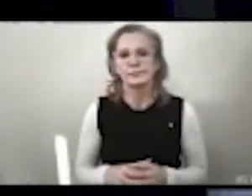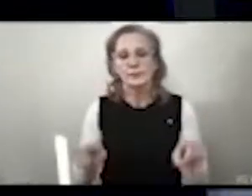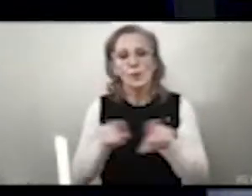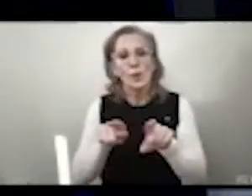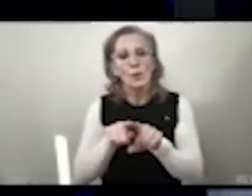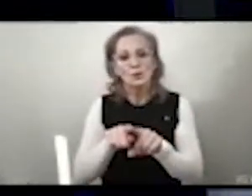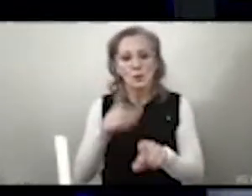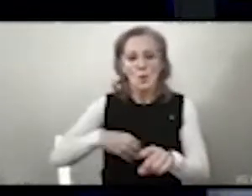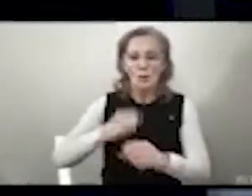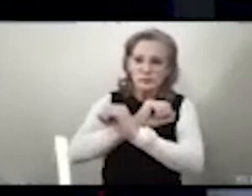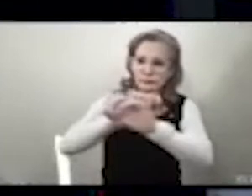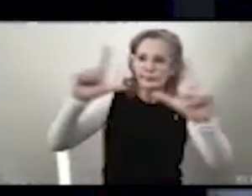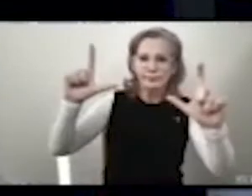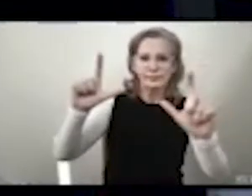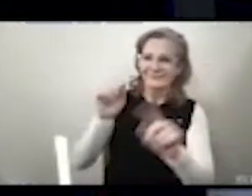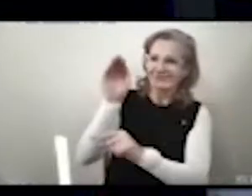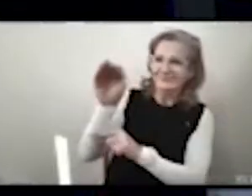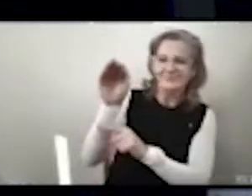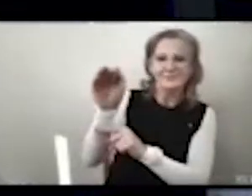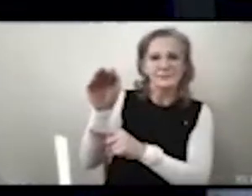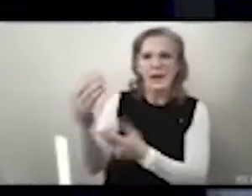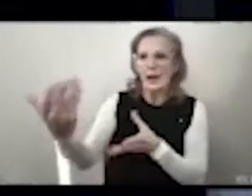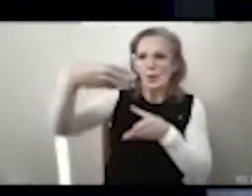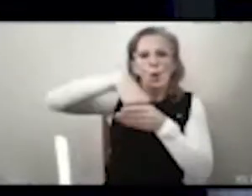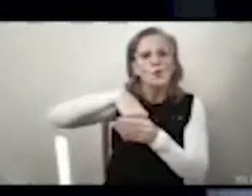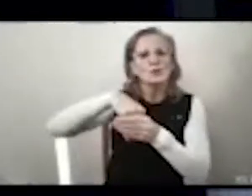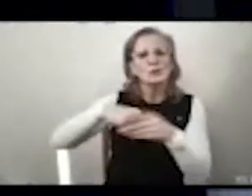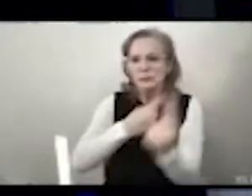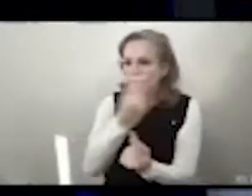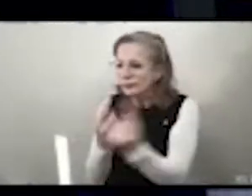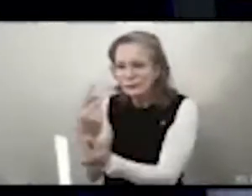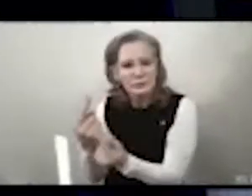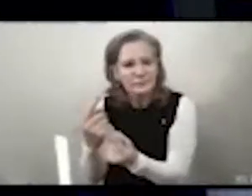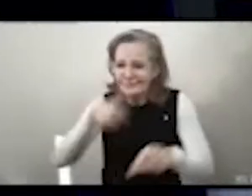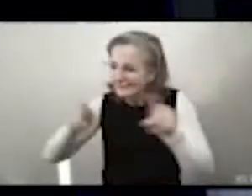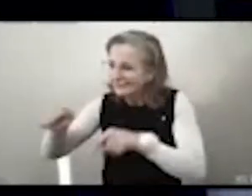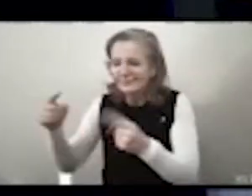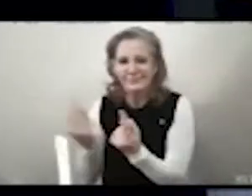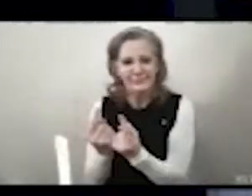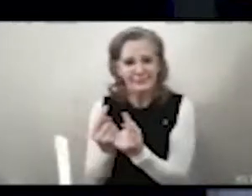And this has very muchinformed the way that the Commission approached its work, with a wide and diverse range of activity and outputs, all of which